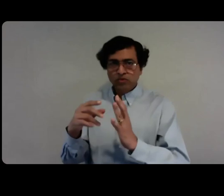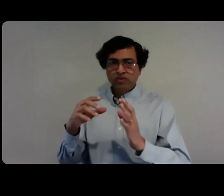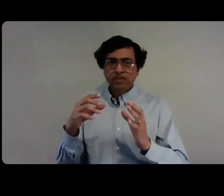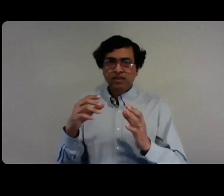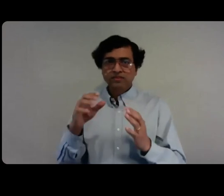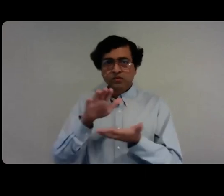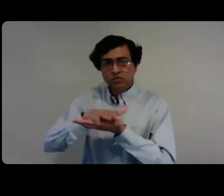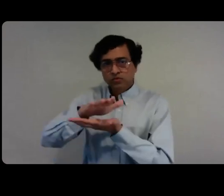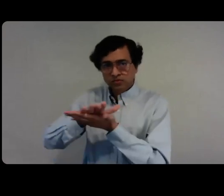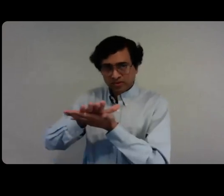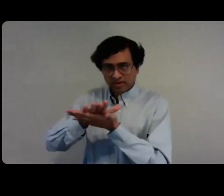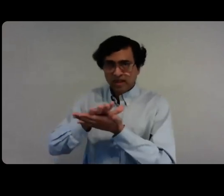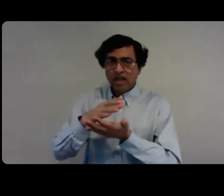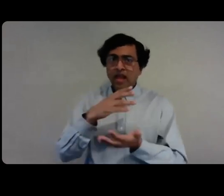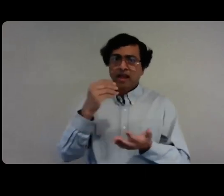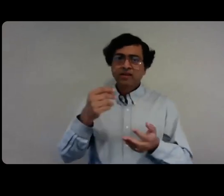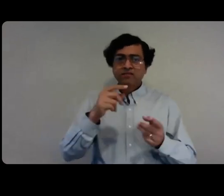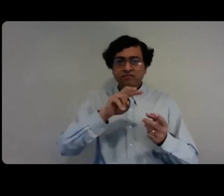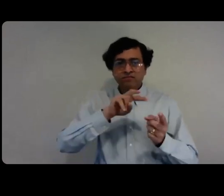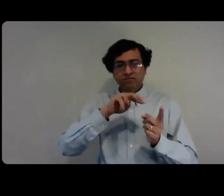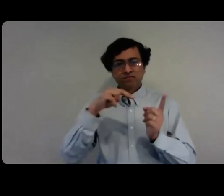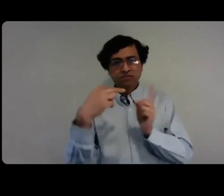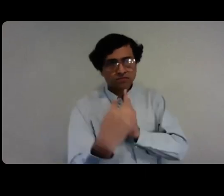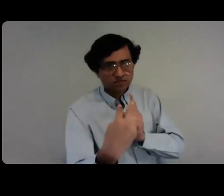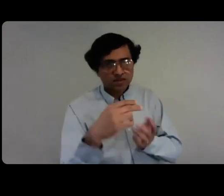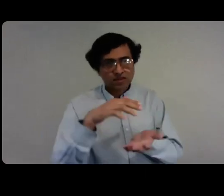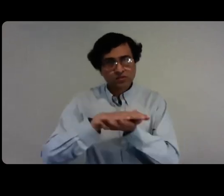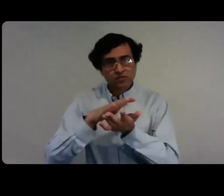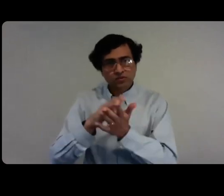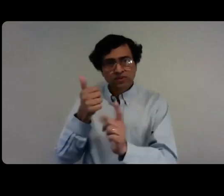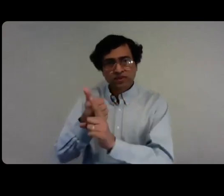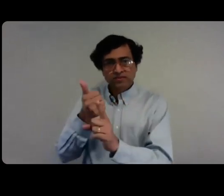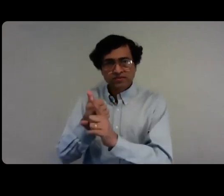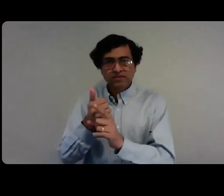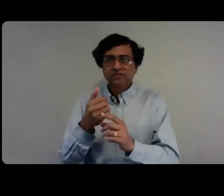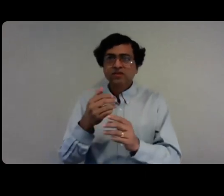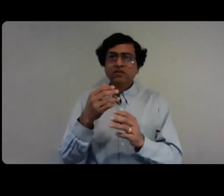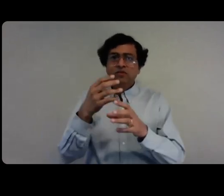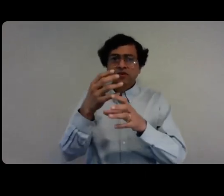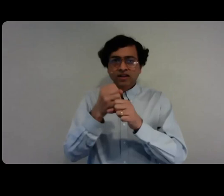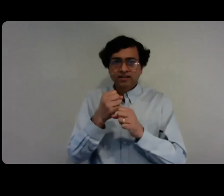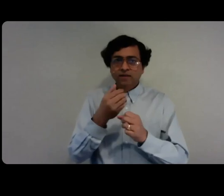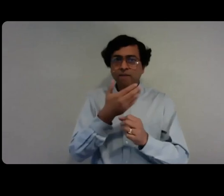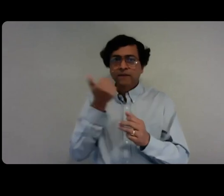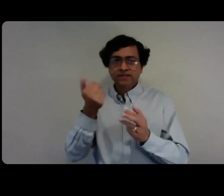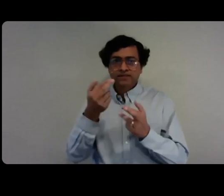So have examples ready and think about their perspective, think about